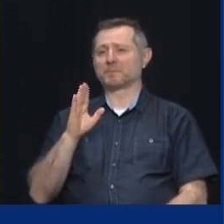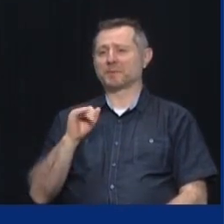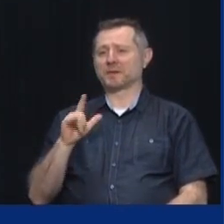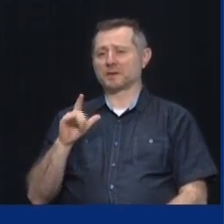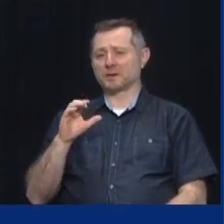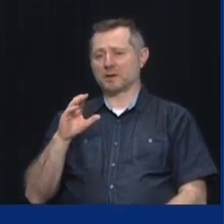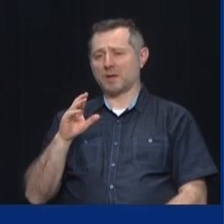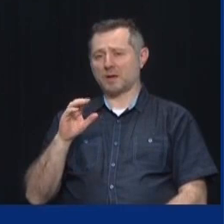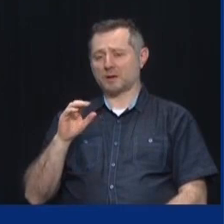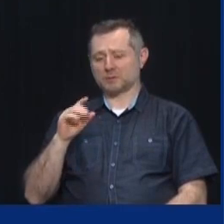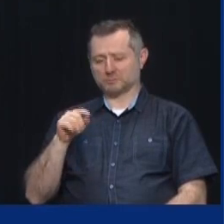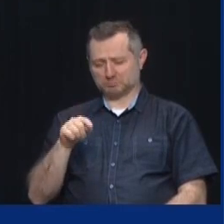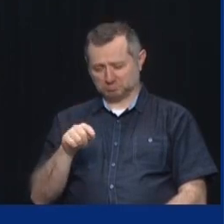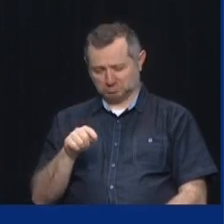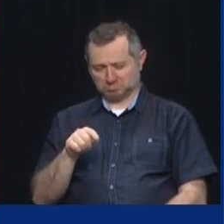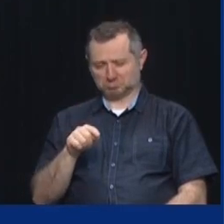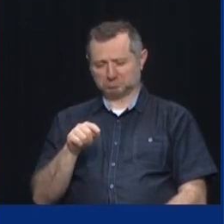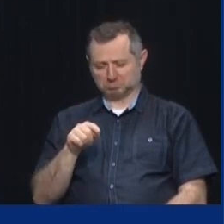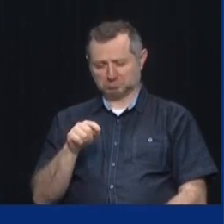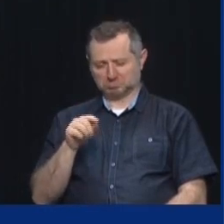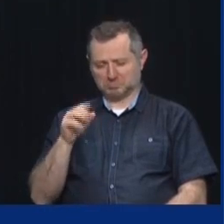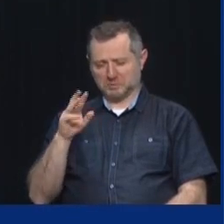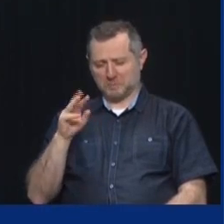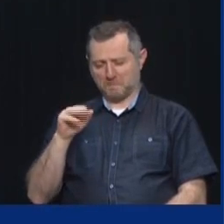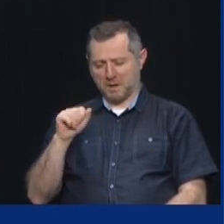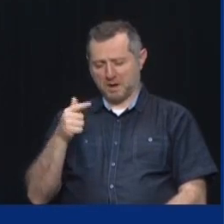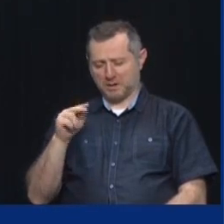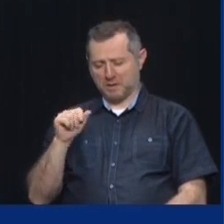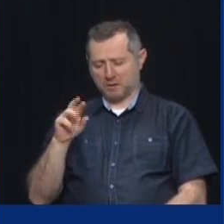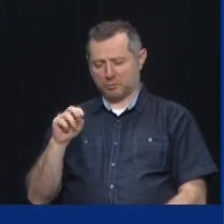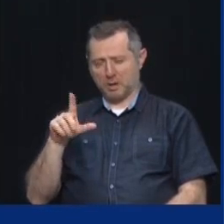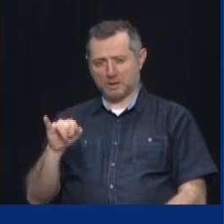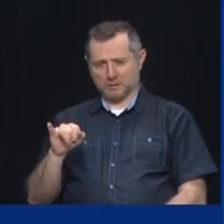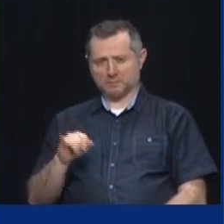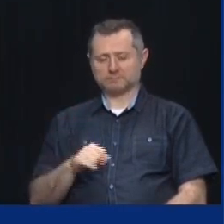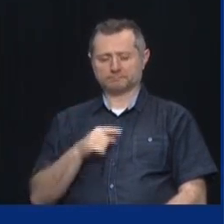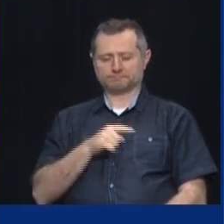HIS POSITION. LET'S GIVE HIM A ROUND OF APPLAUSE.